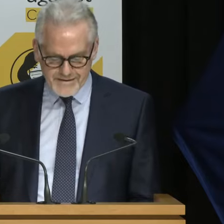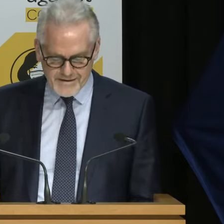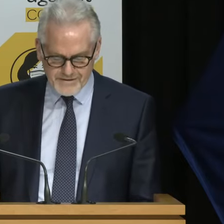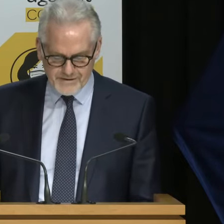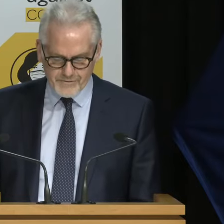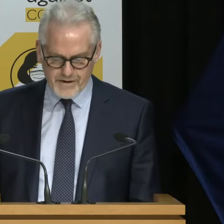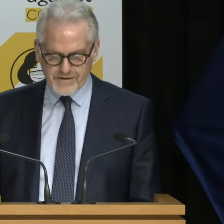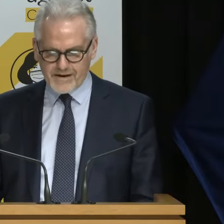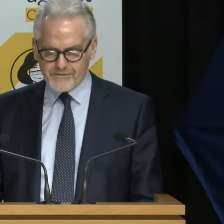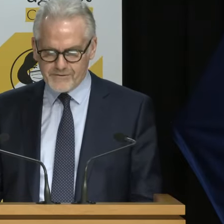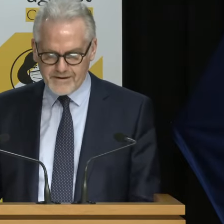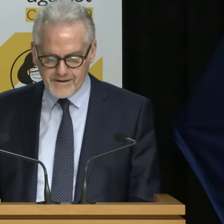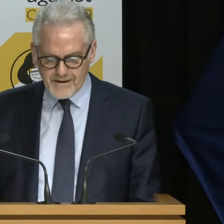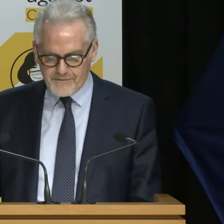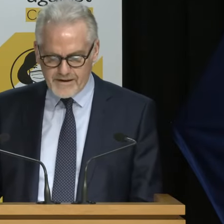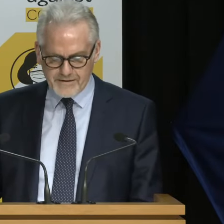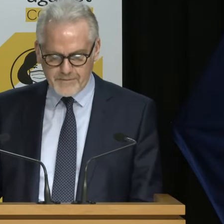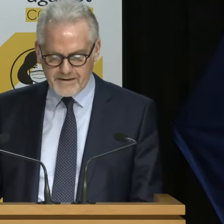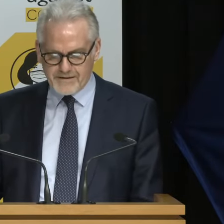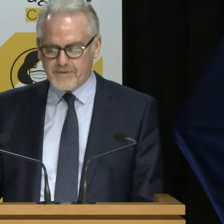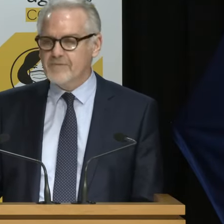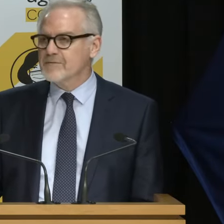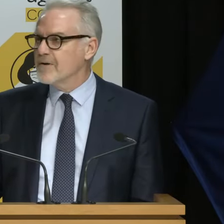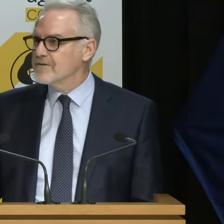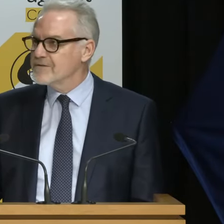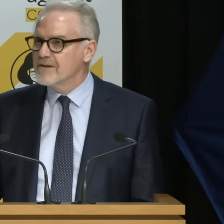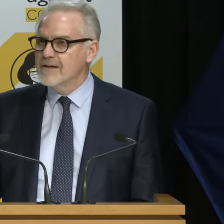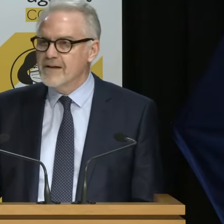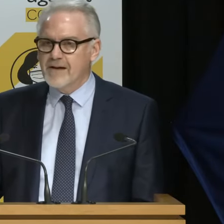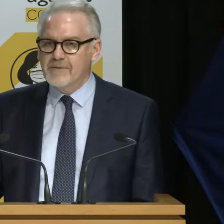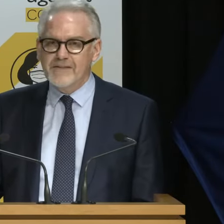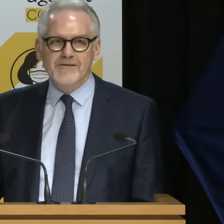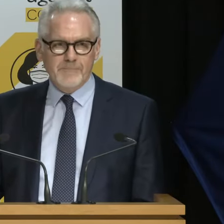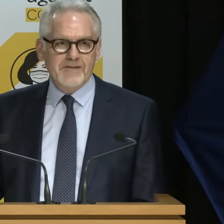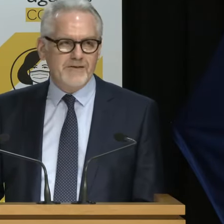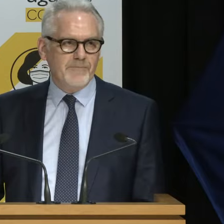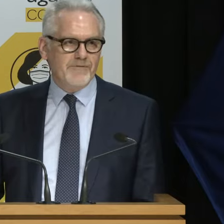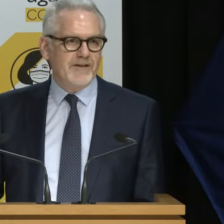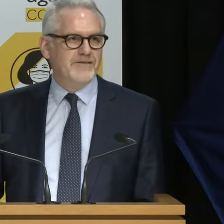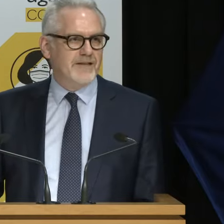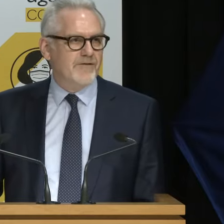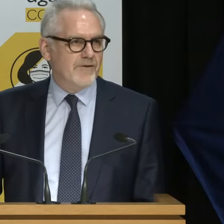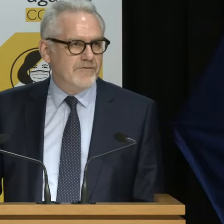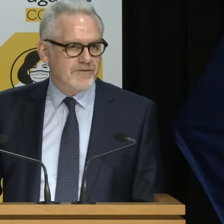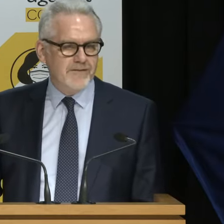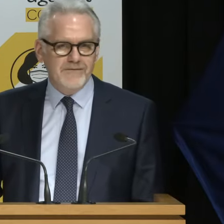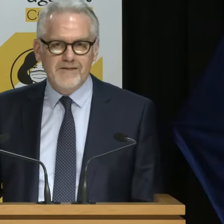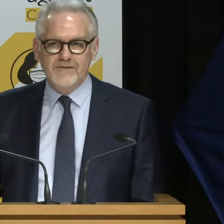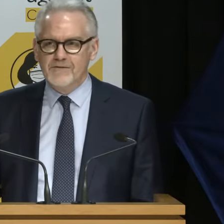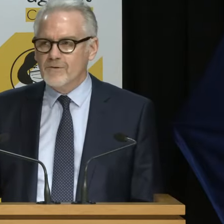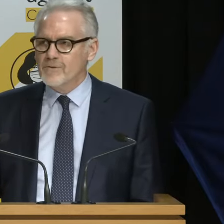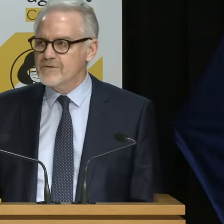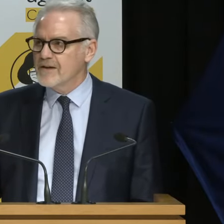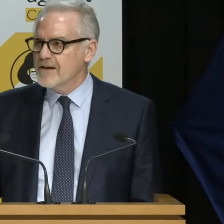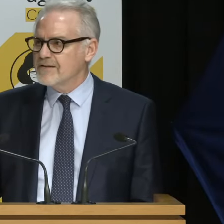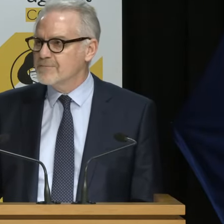are very keen to acknowledge the huge contribution that